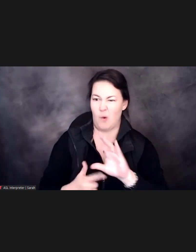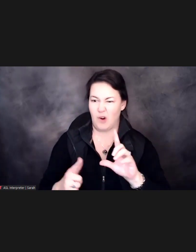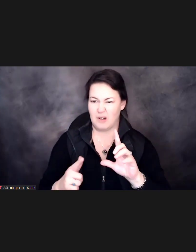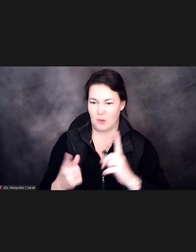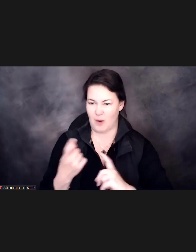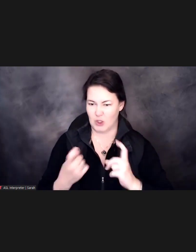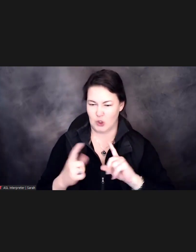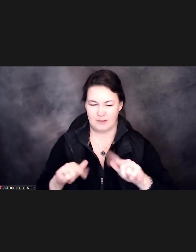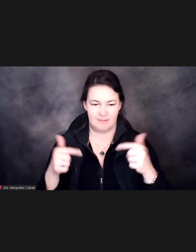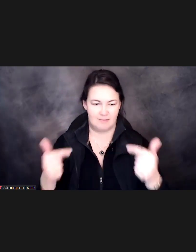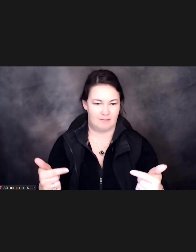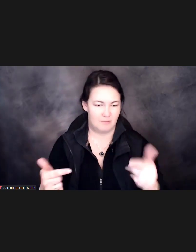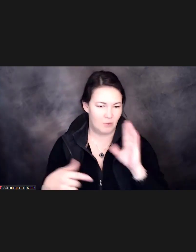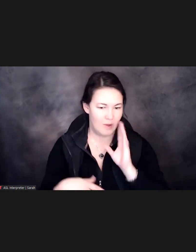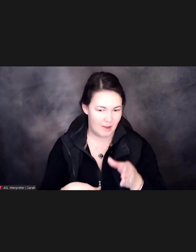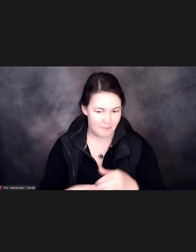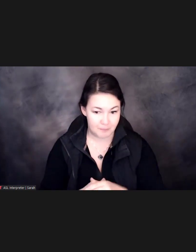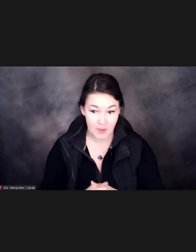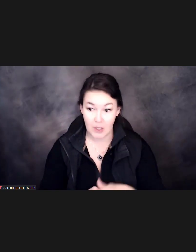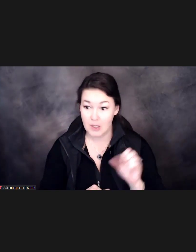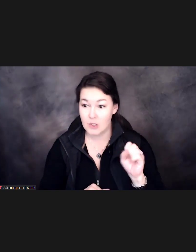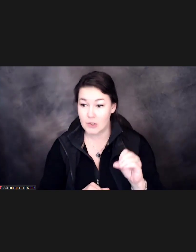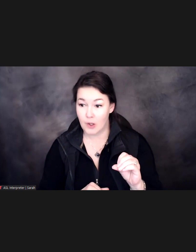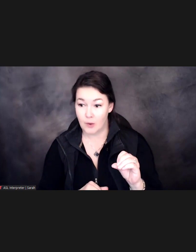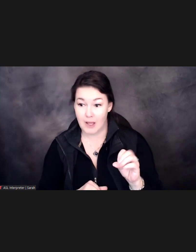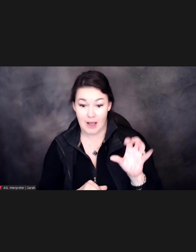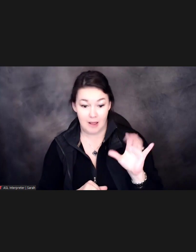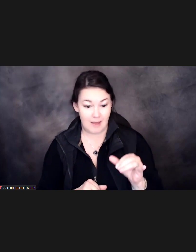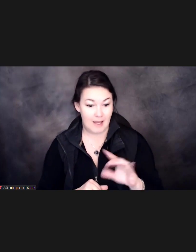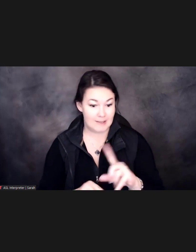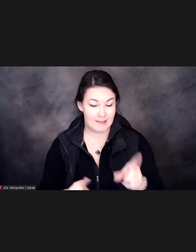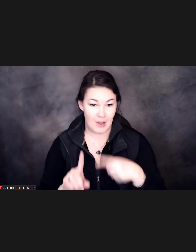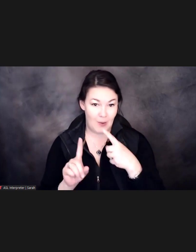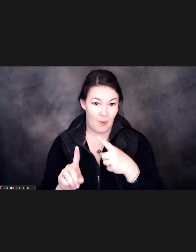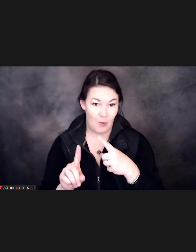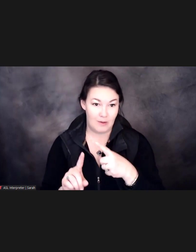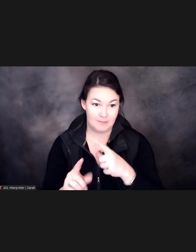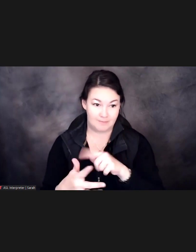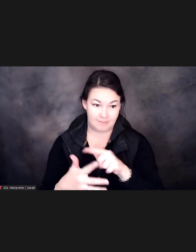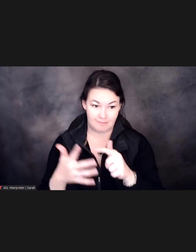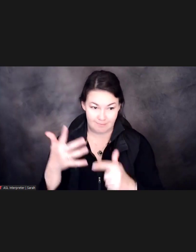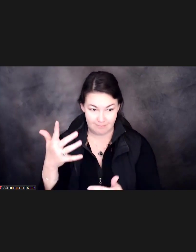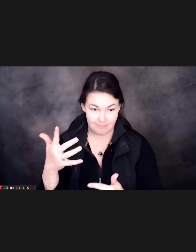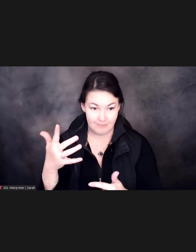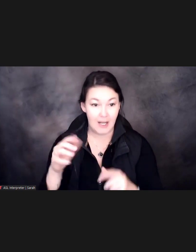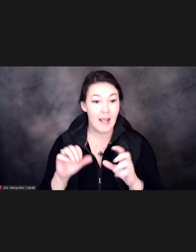might have, okay? So, that's where we're headed, and you can follow the progression